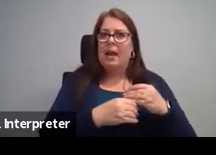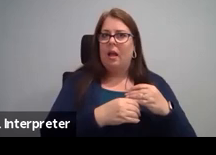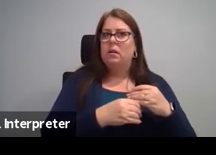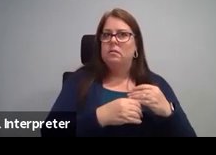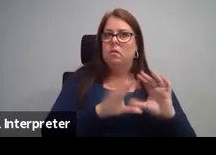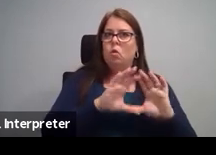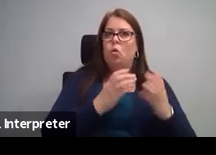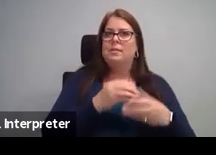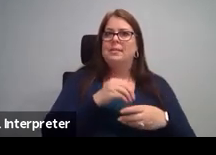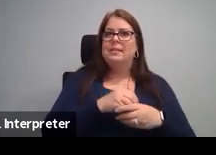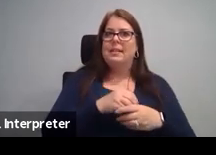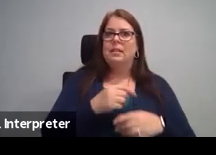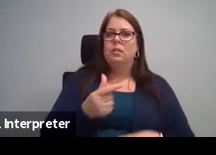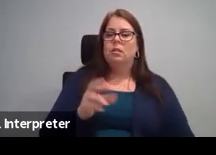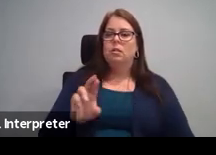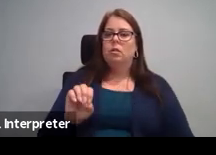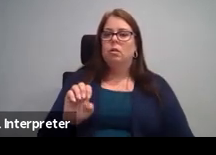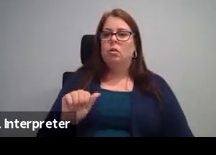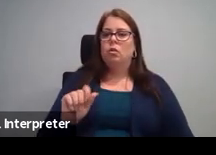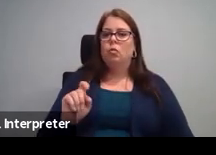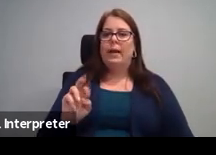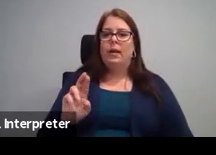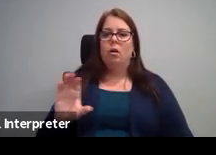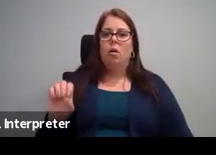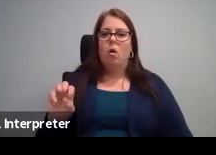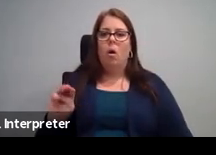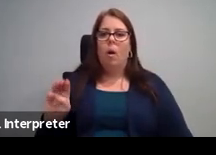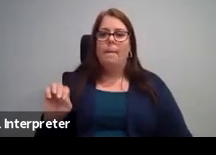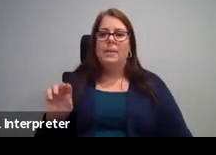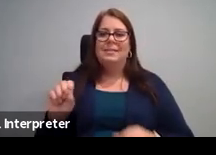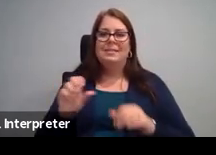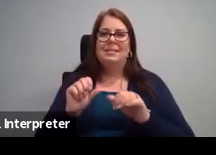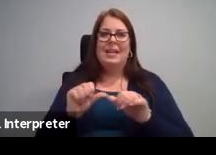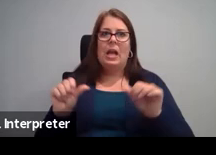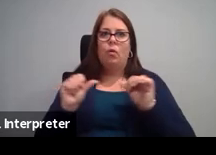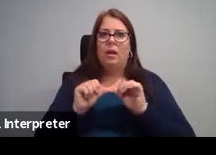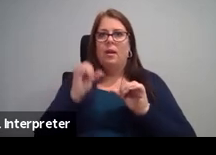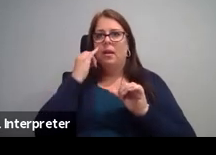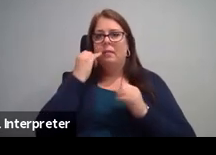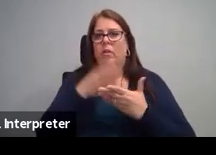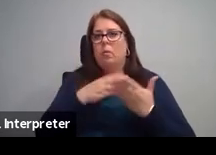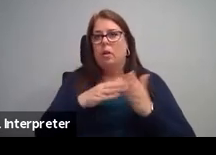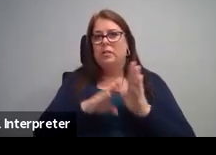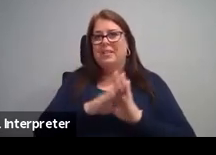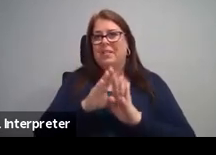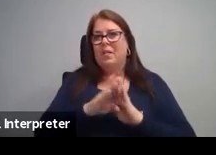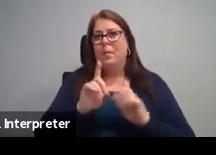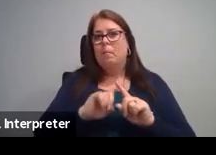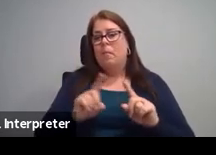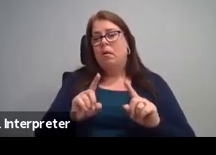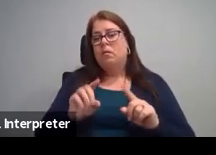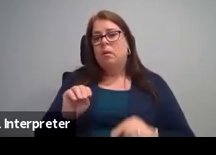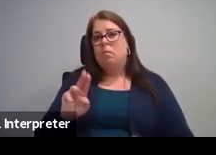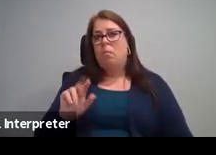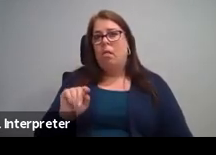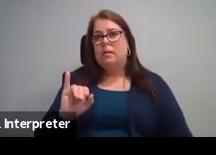Laurie Arnold: They're partially built for the year, but I think I meant manufacturing stagecraft automotive and digital media would be good ones to to share out at this point.